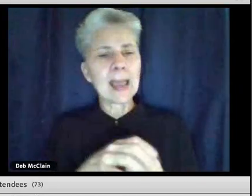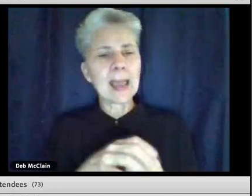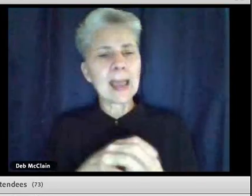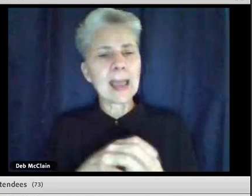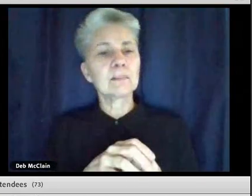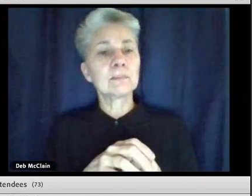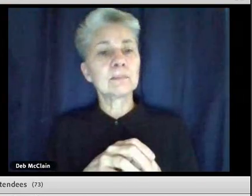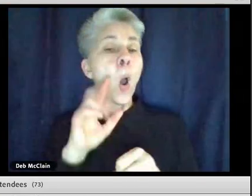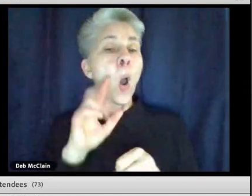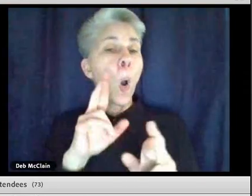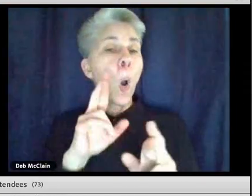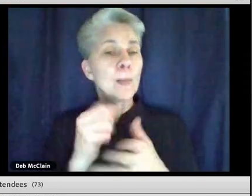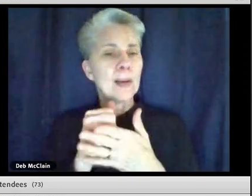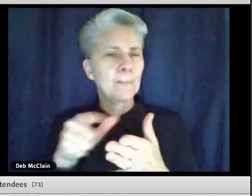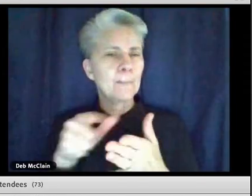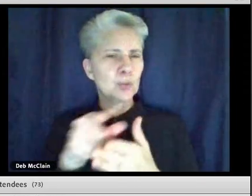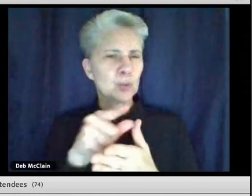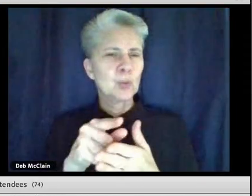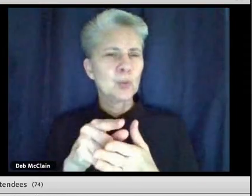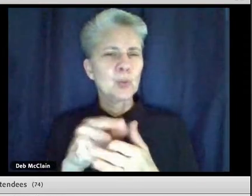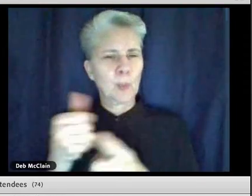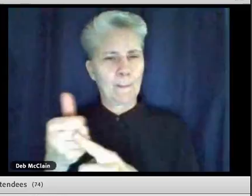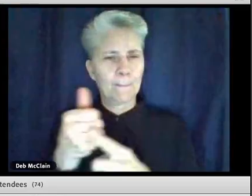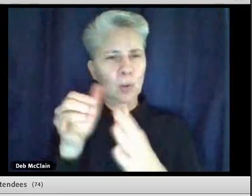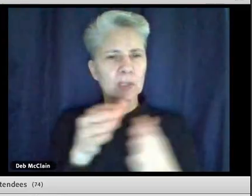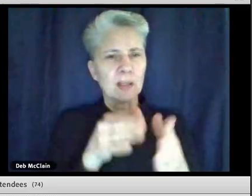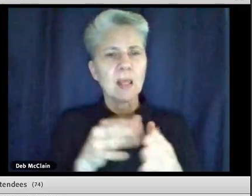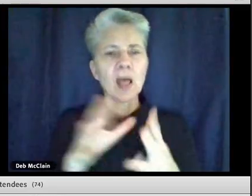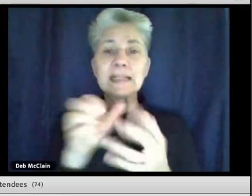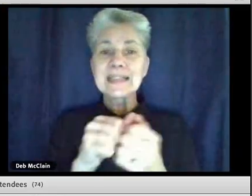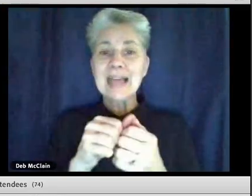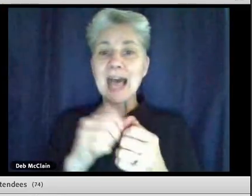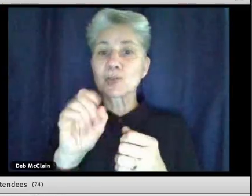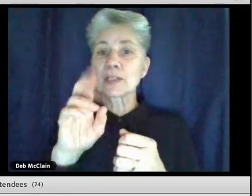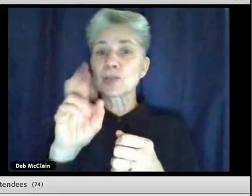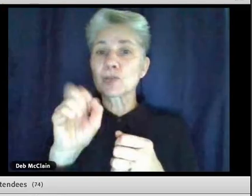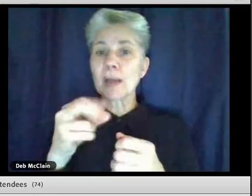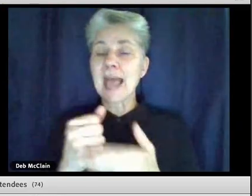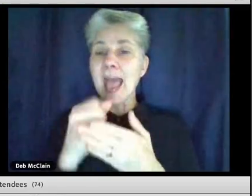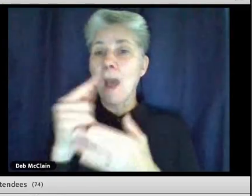so hopefully this is something, if nothing else, that will help you personally.